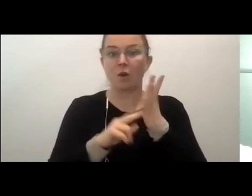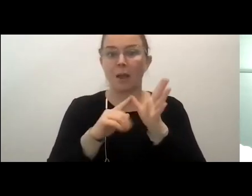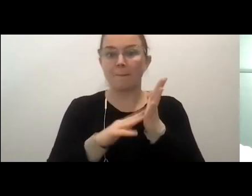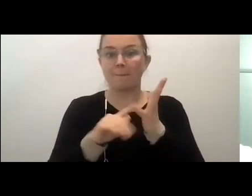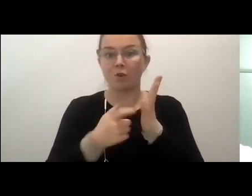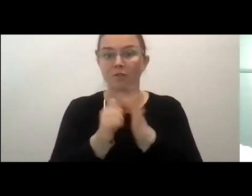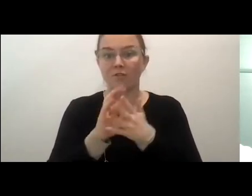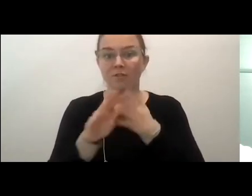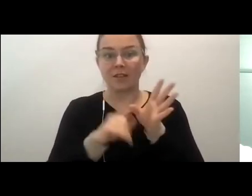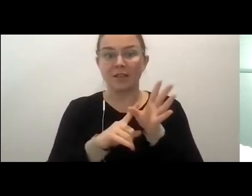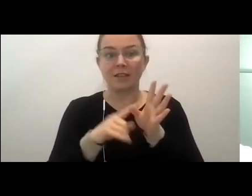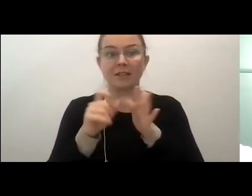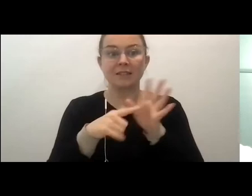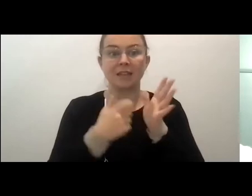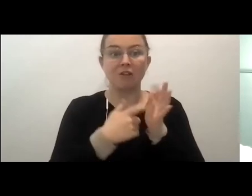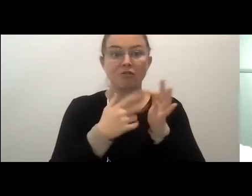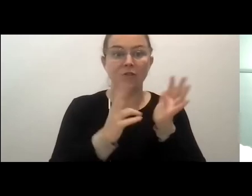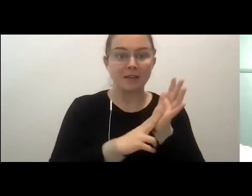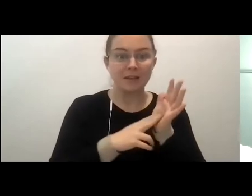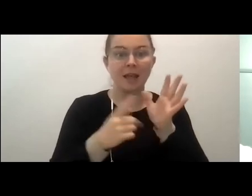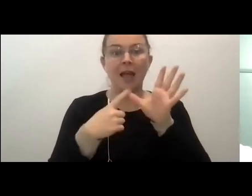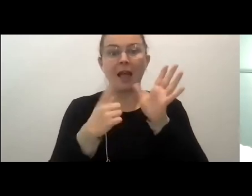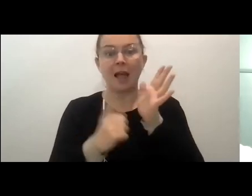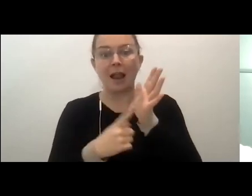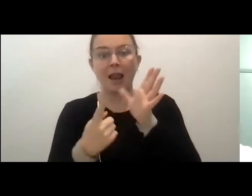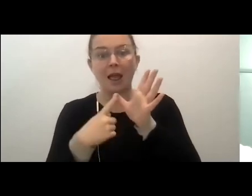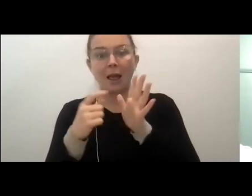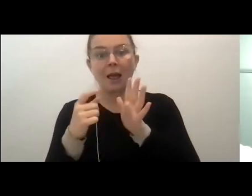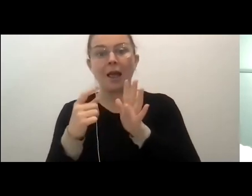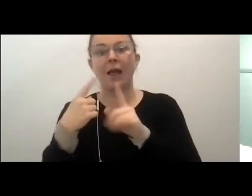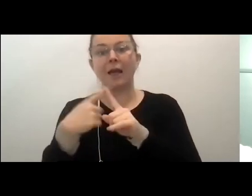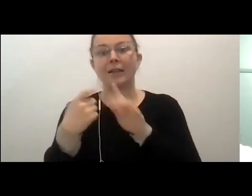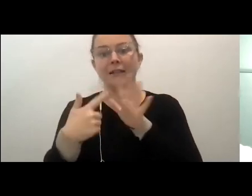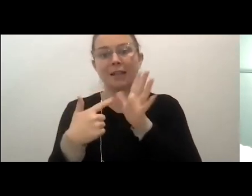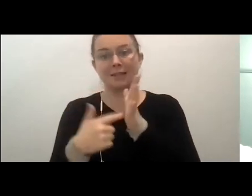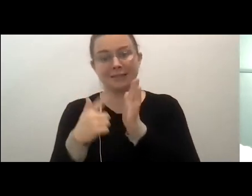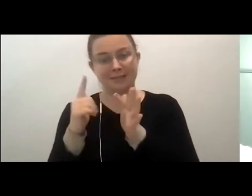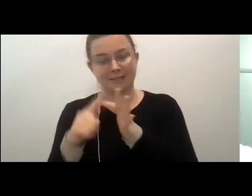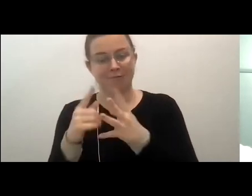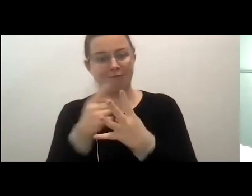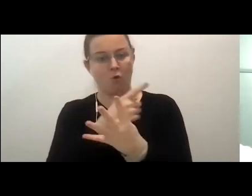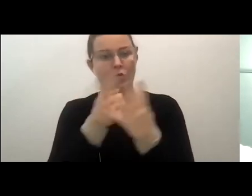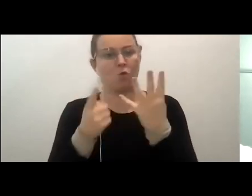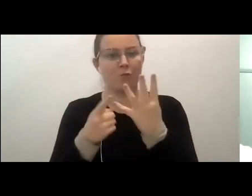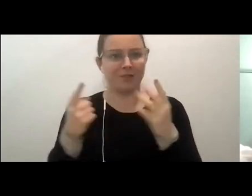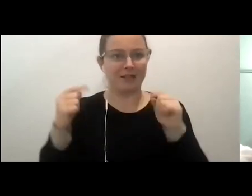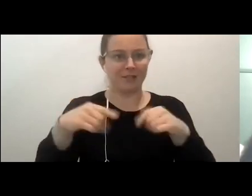Roberts, Ala Paredes and Kate Disher-Quill. The way the night is going to